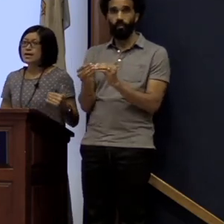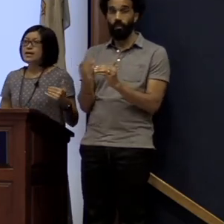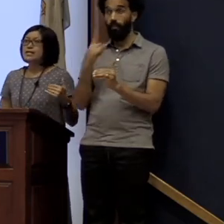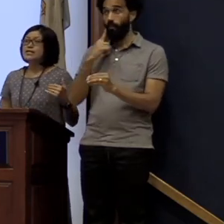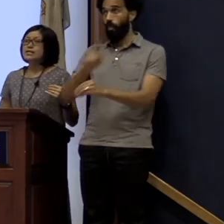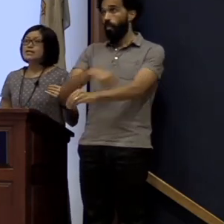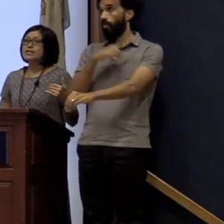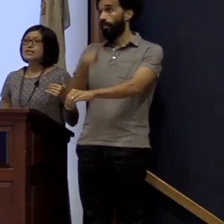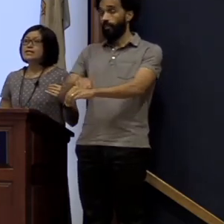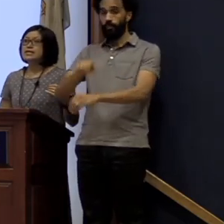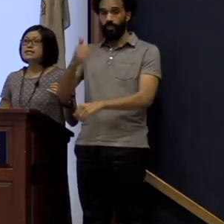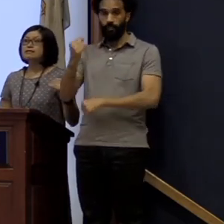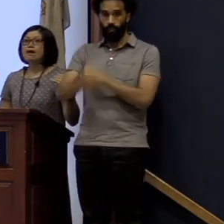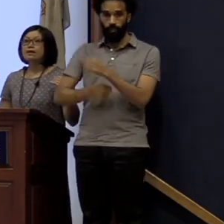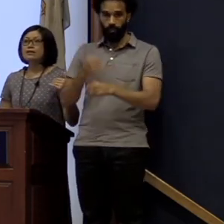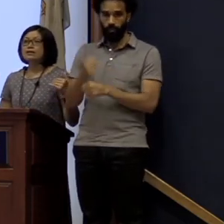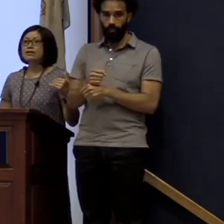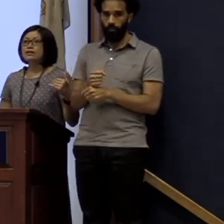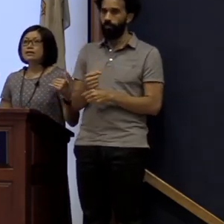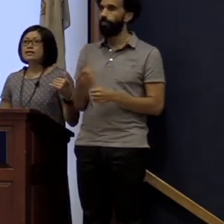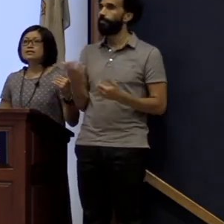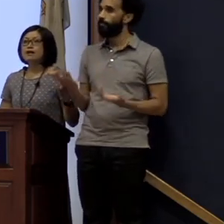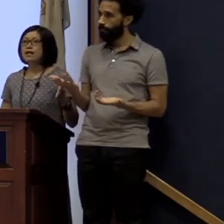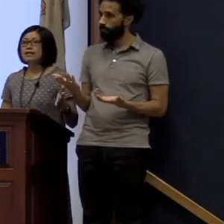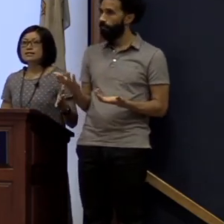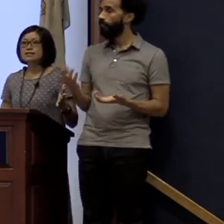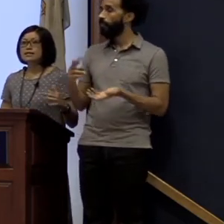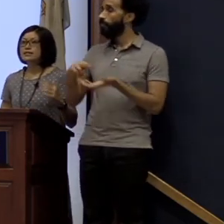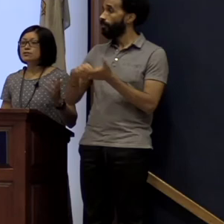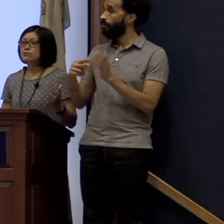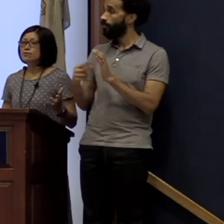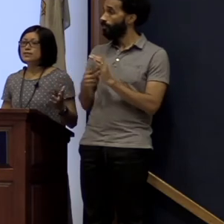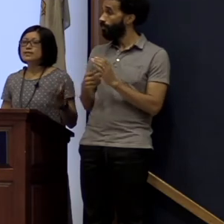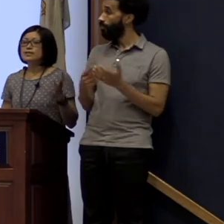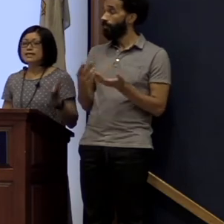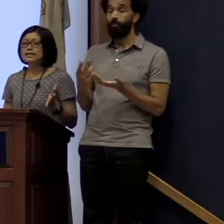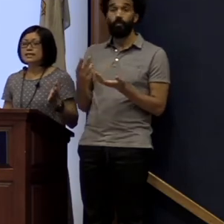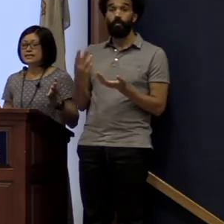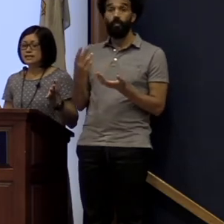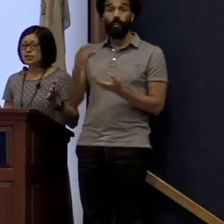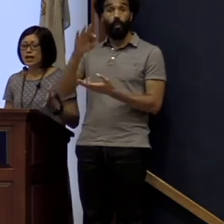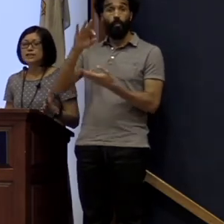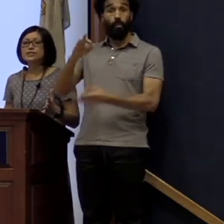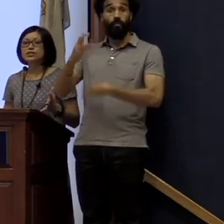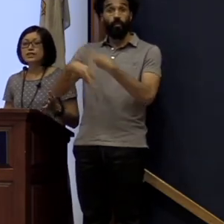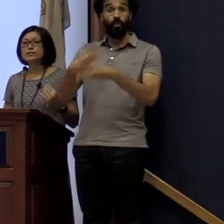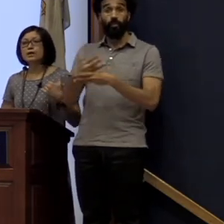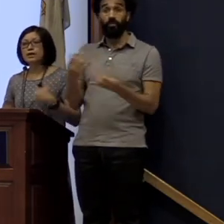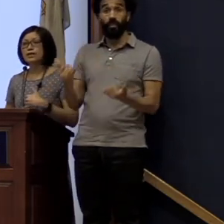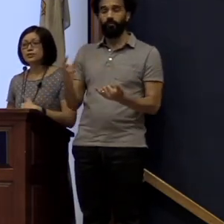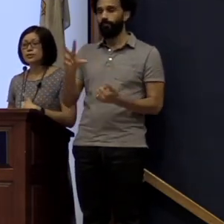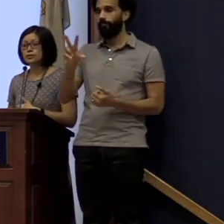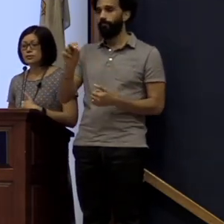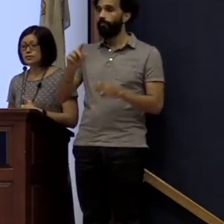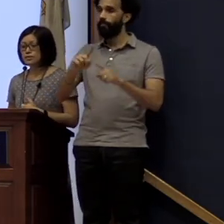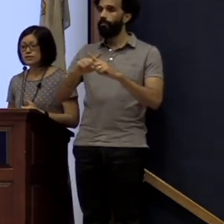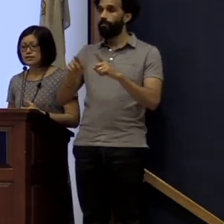The that it is not it is not idealistic. It's not rosy. The thing that is a challenge is what I showed you with Stephens